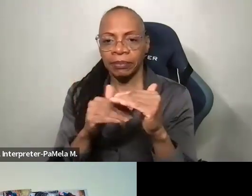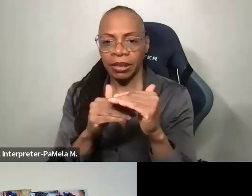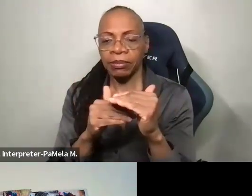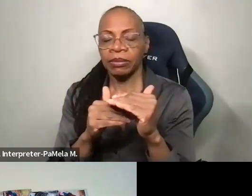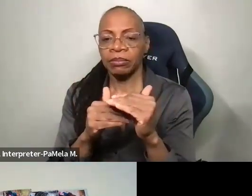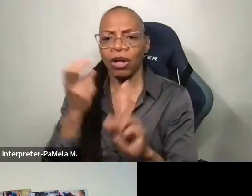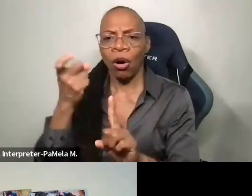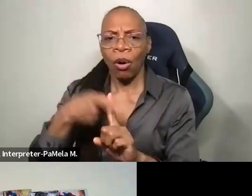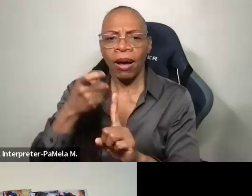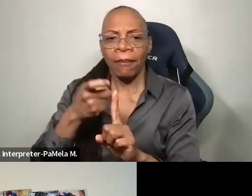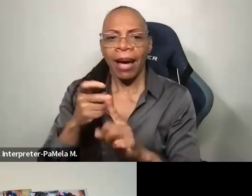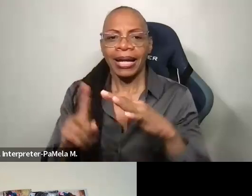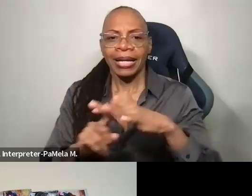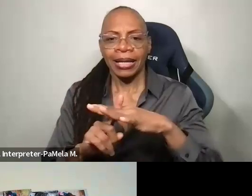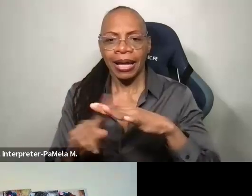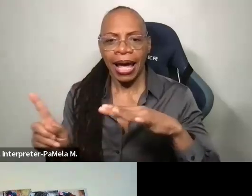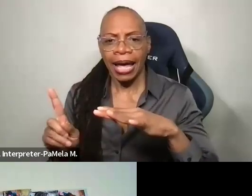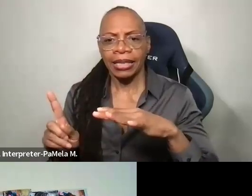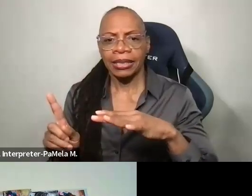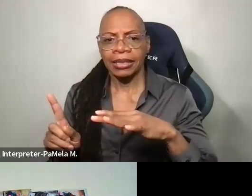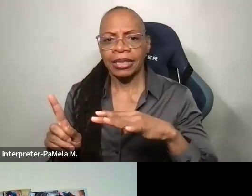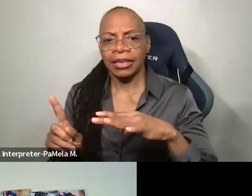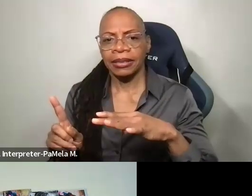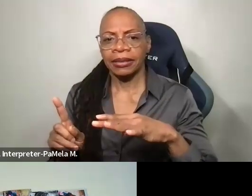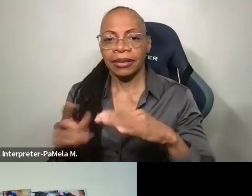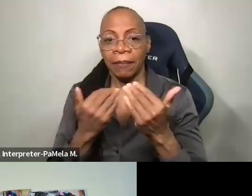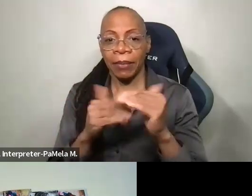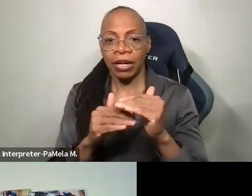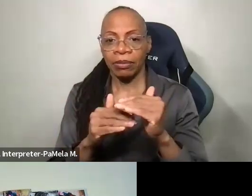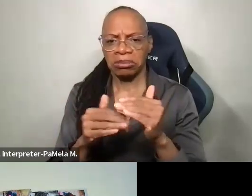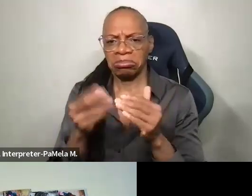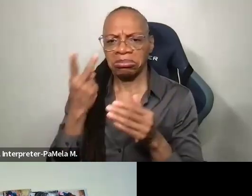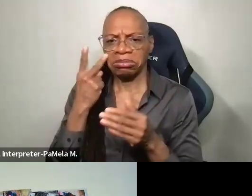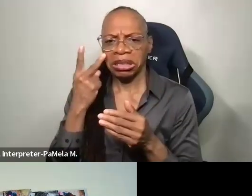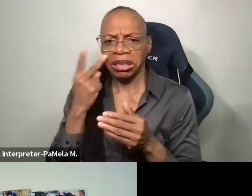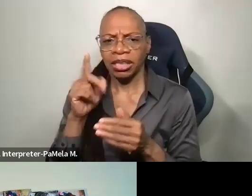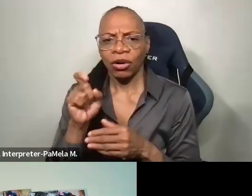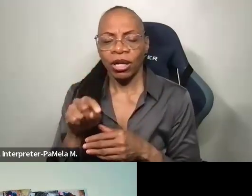Can they differ? Can you speak to that? I actually think there was like, and I'm looking at the manual,